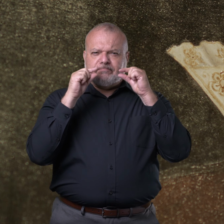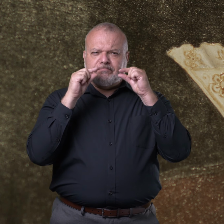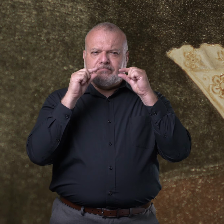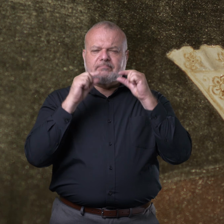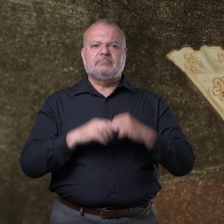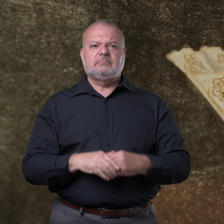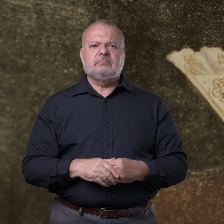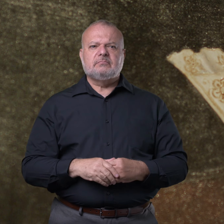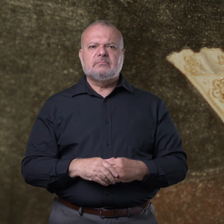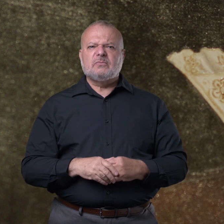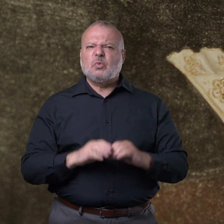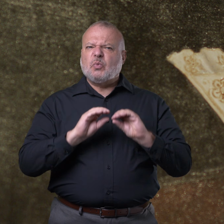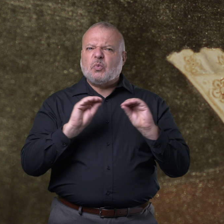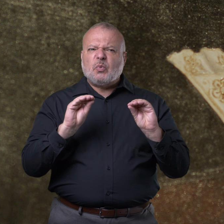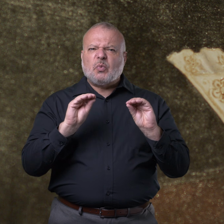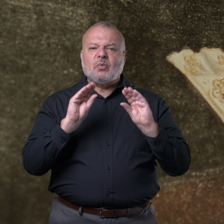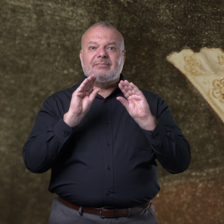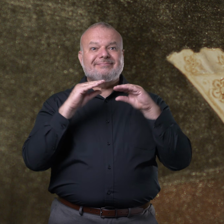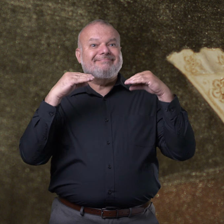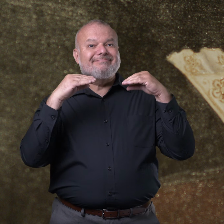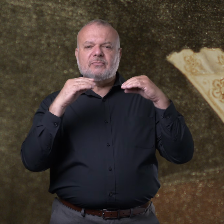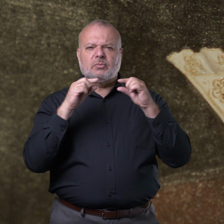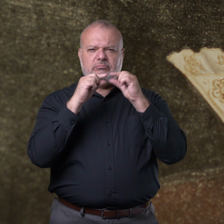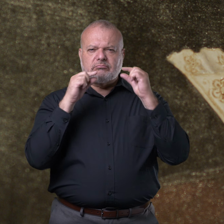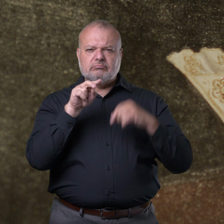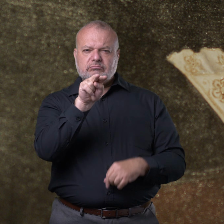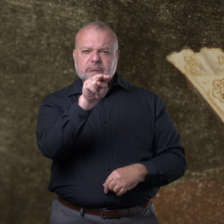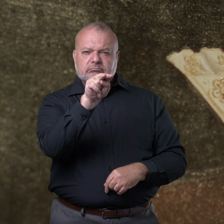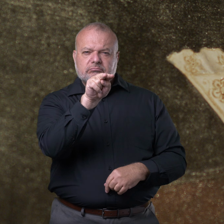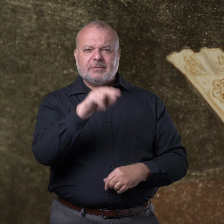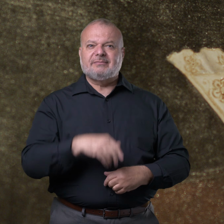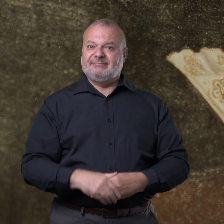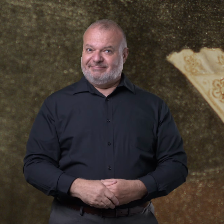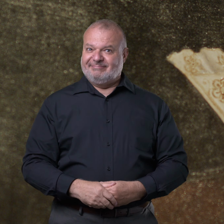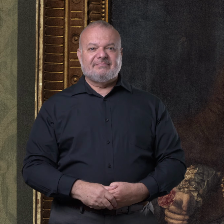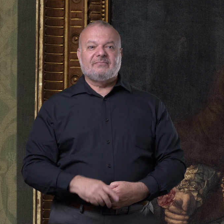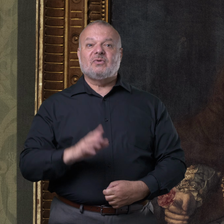Her mouth is closed. Her thin lips betray no hint of a smile.